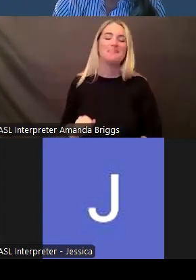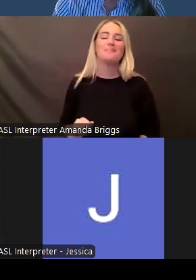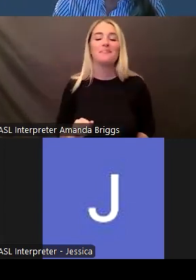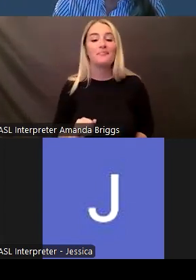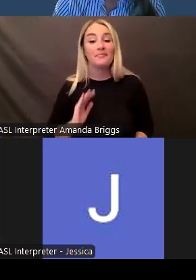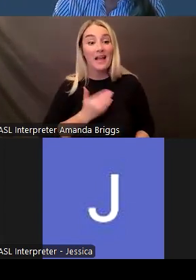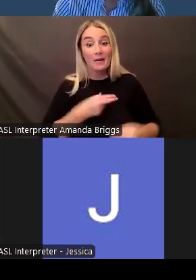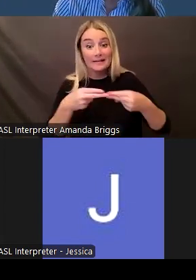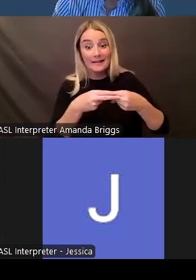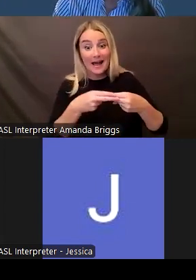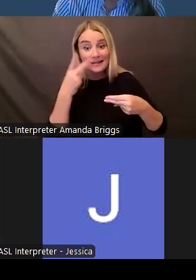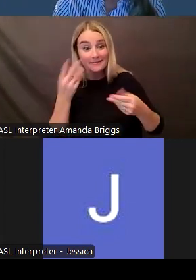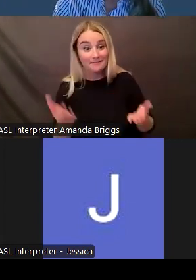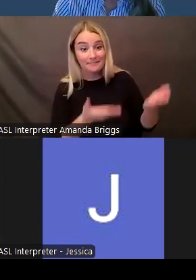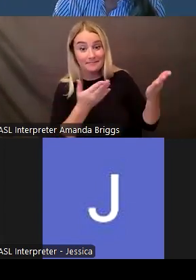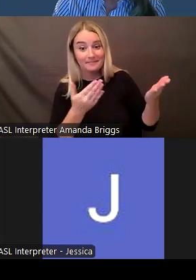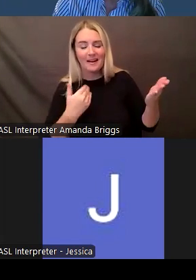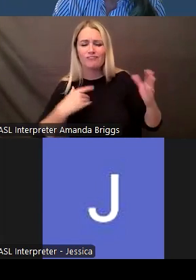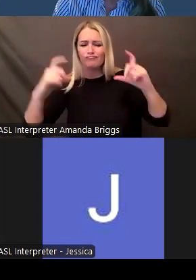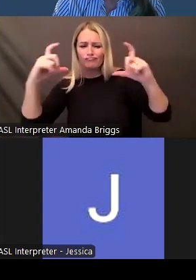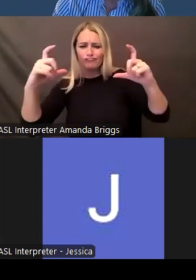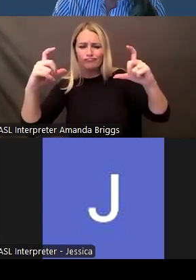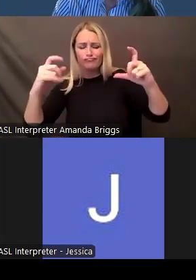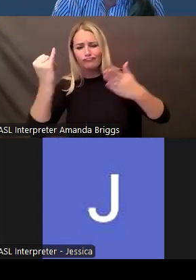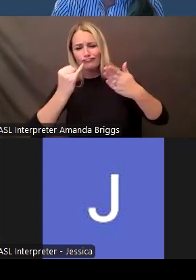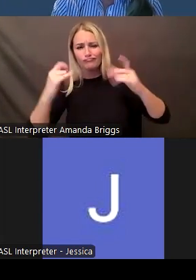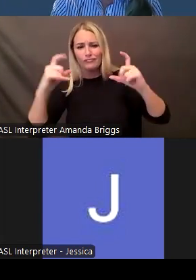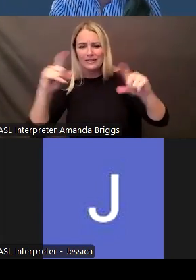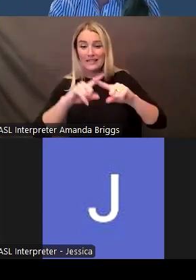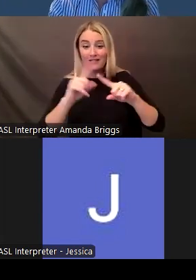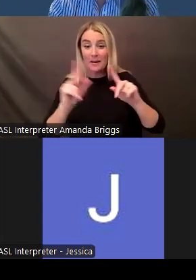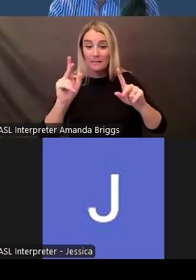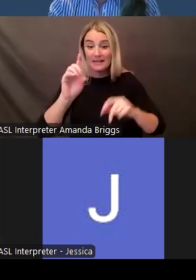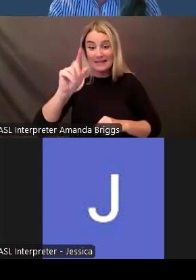Our slide has a clip art graphic of a group of disabled people,